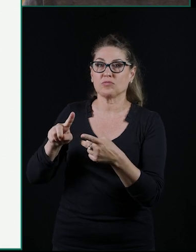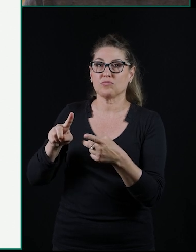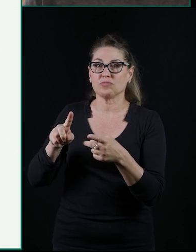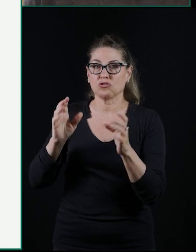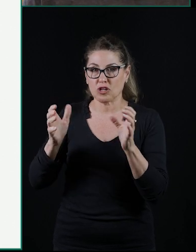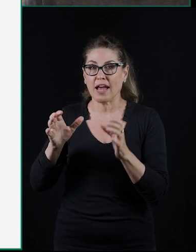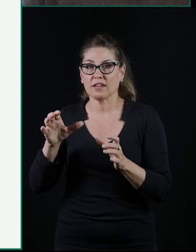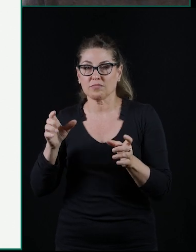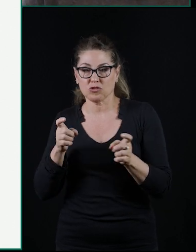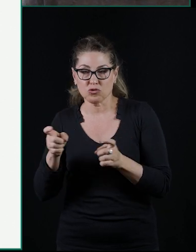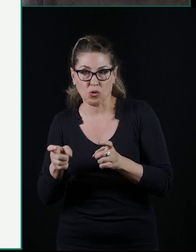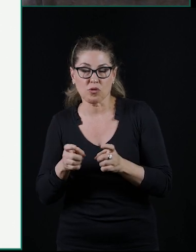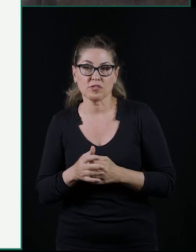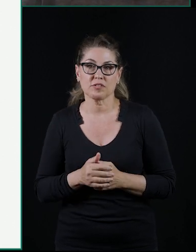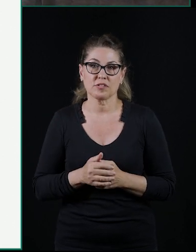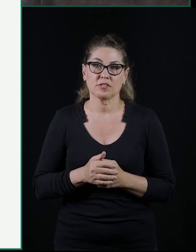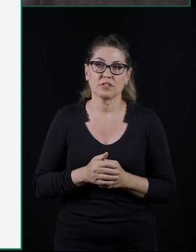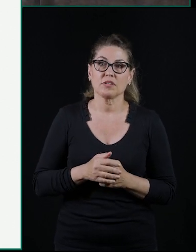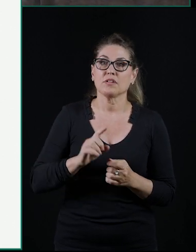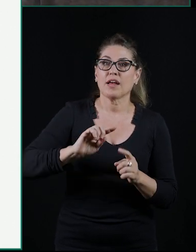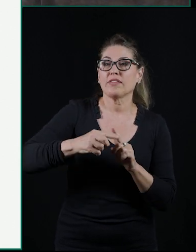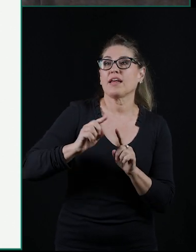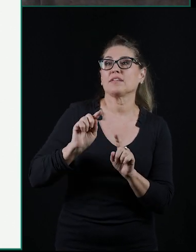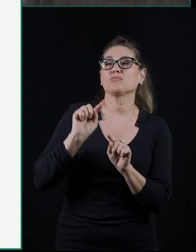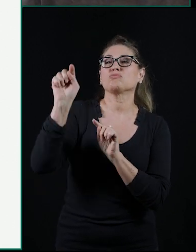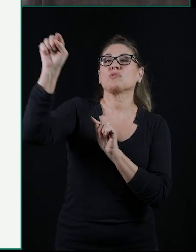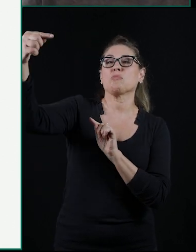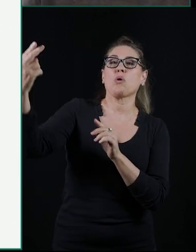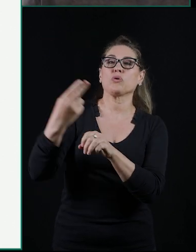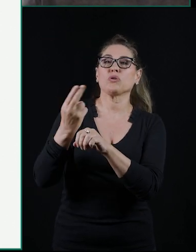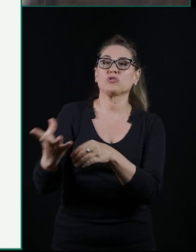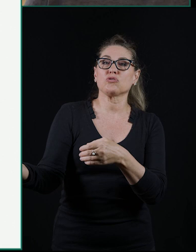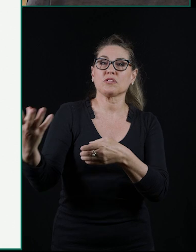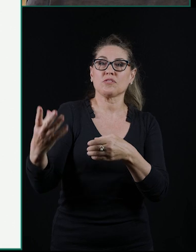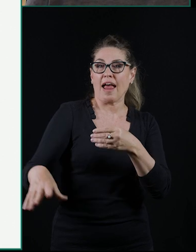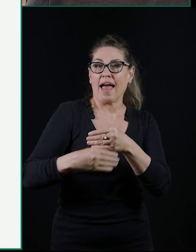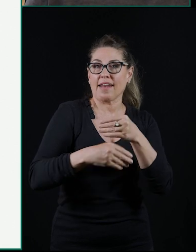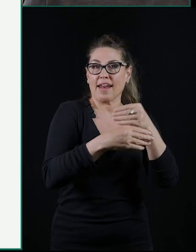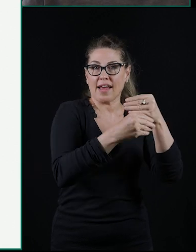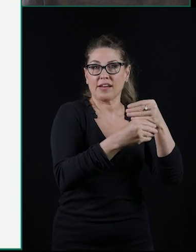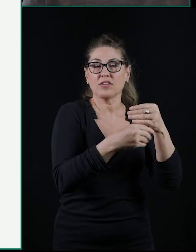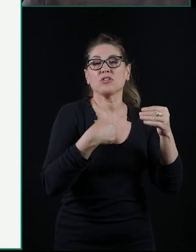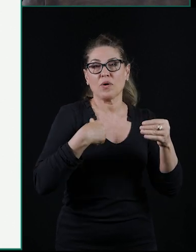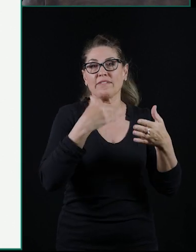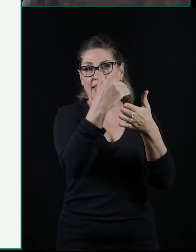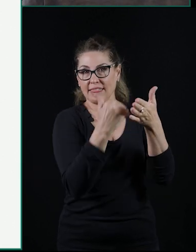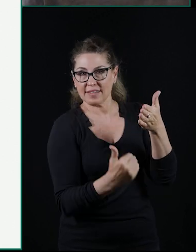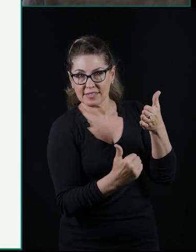And as remote users are added to the network, you may take a list of chat controls